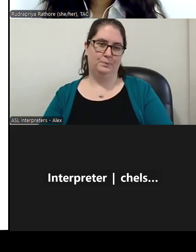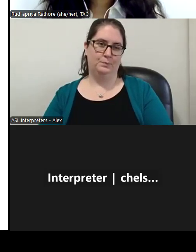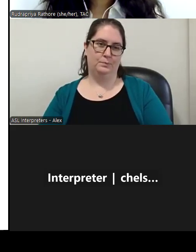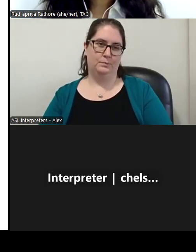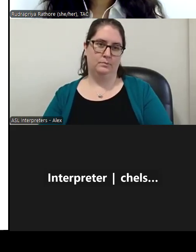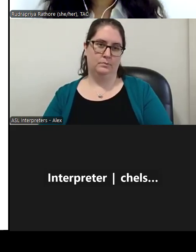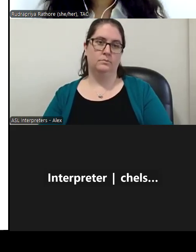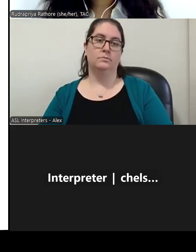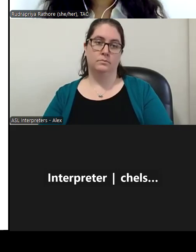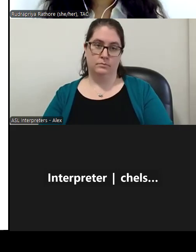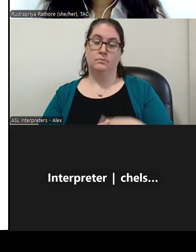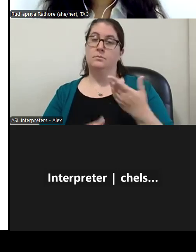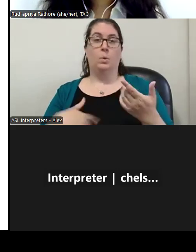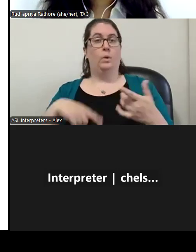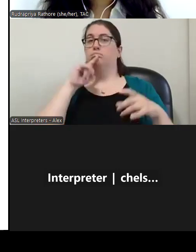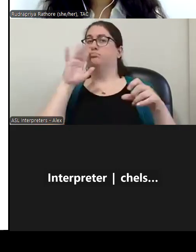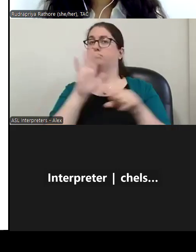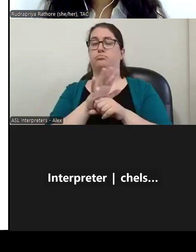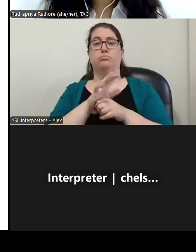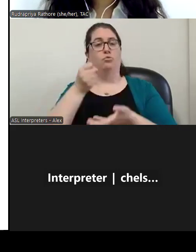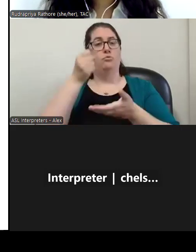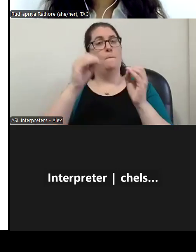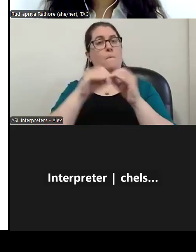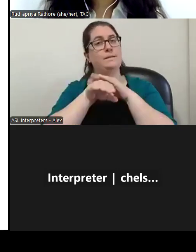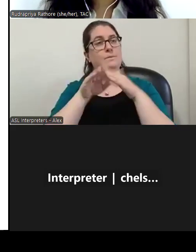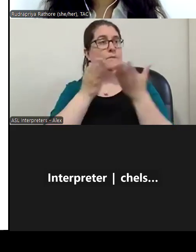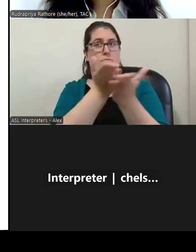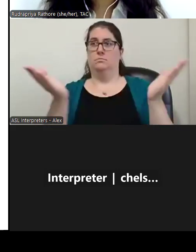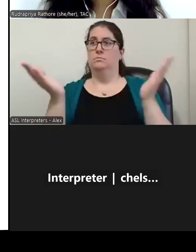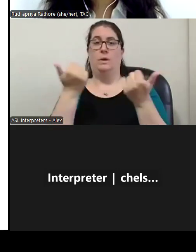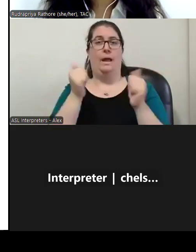tac is committed to making our grants more accessible to artists who identify as deaf